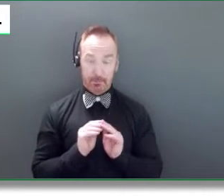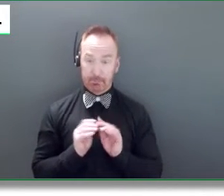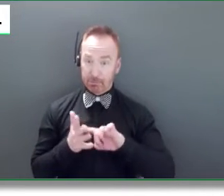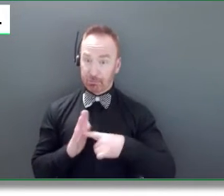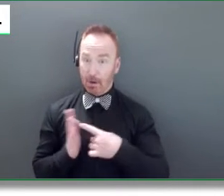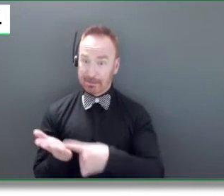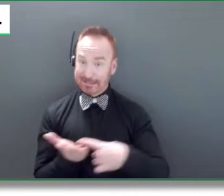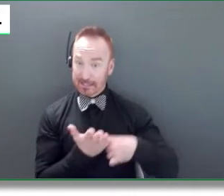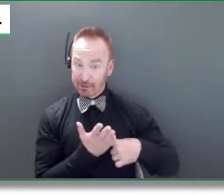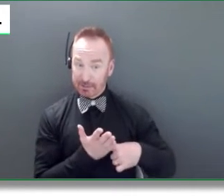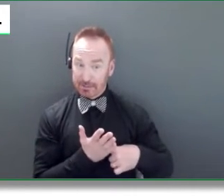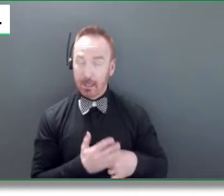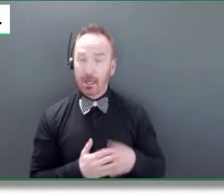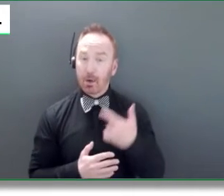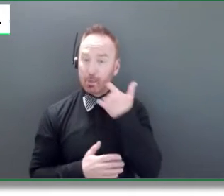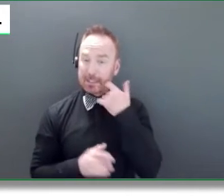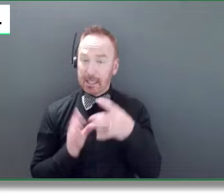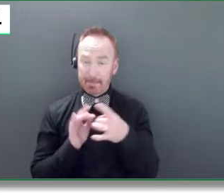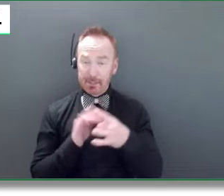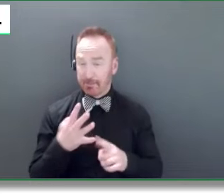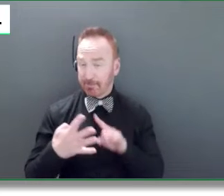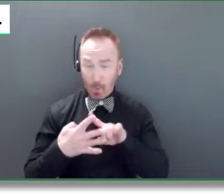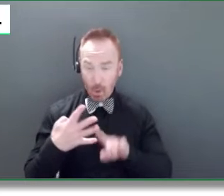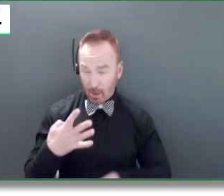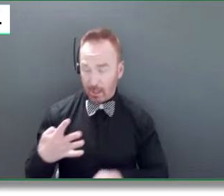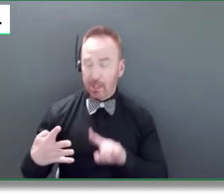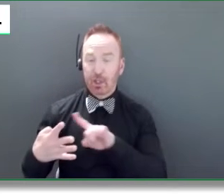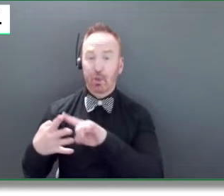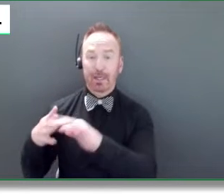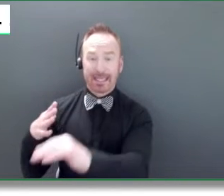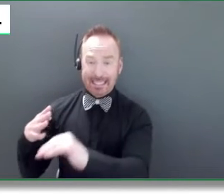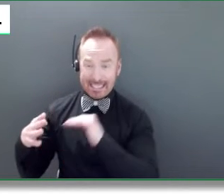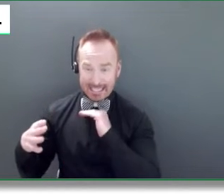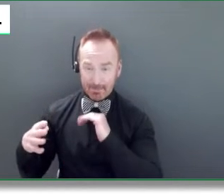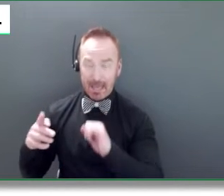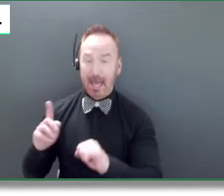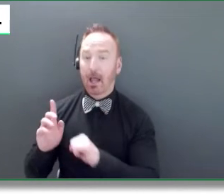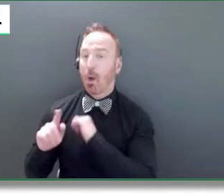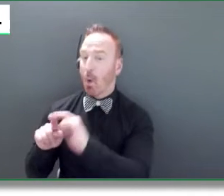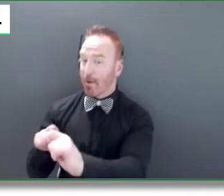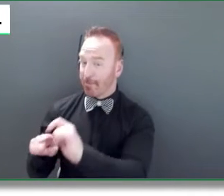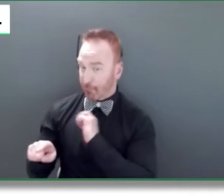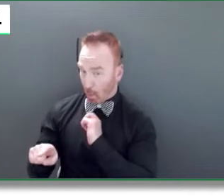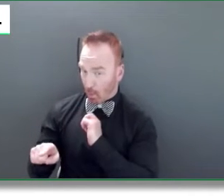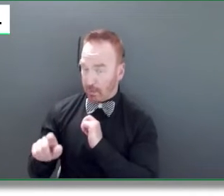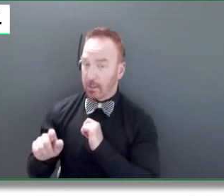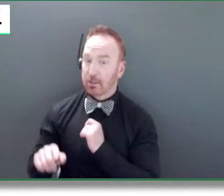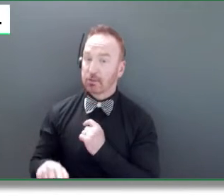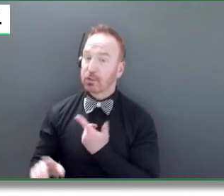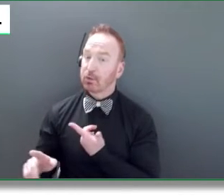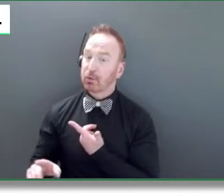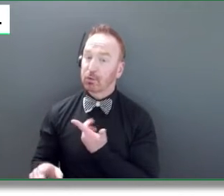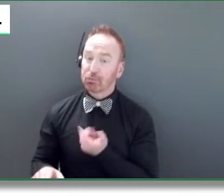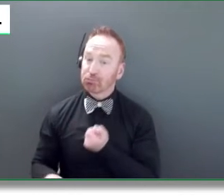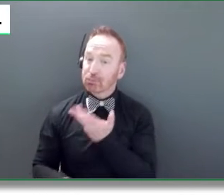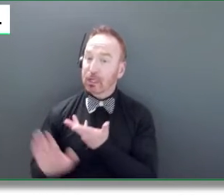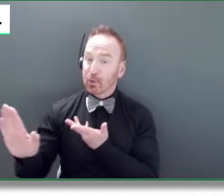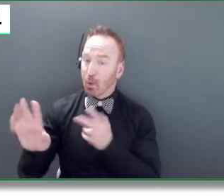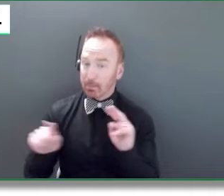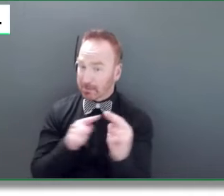you can be involved. You can email or call us to share your perspective if you haven't found a way to share it yet.